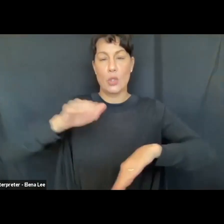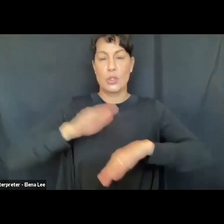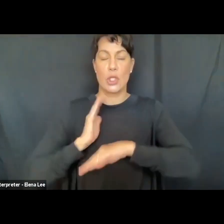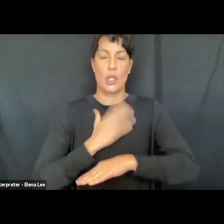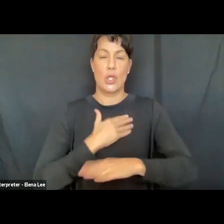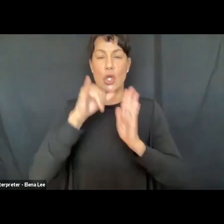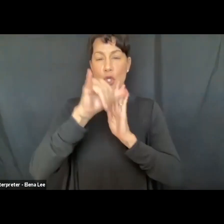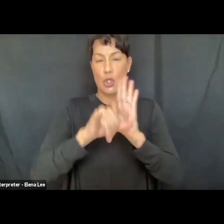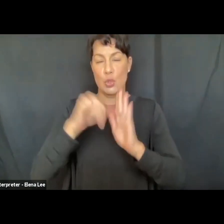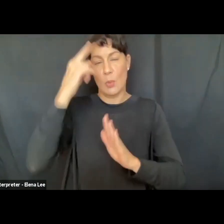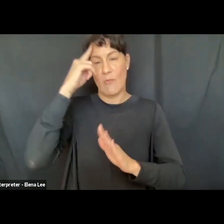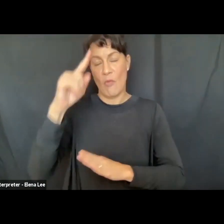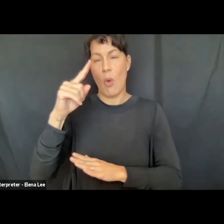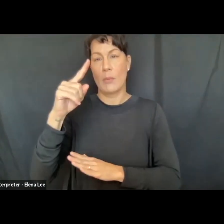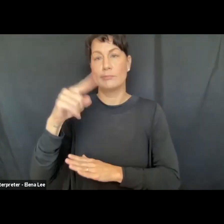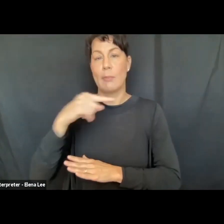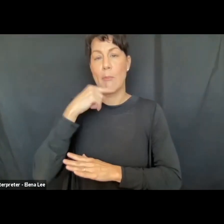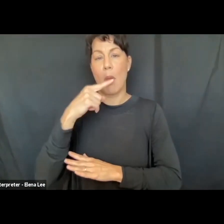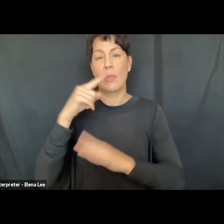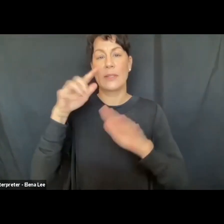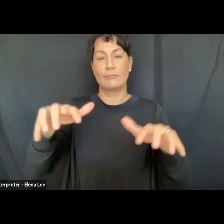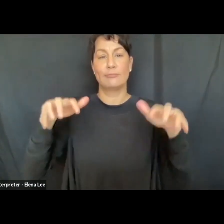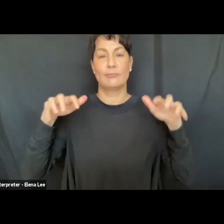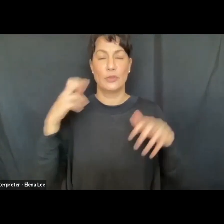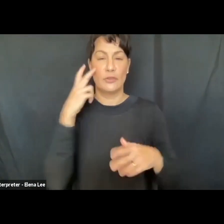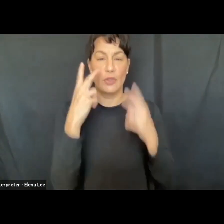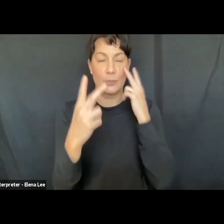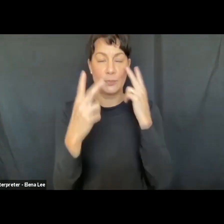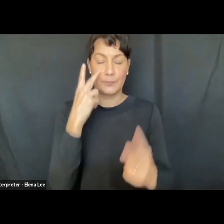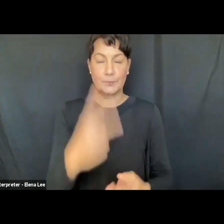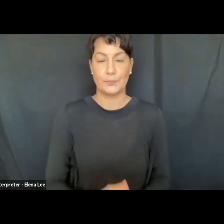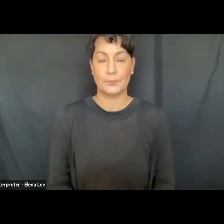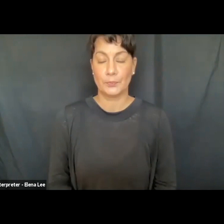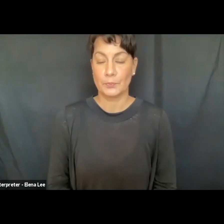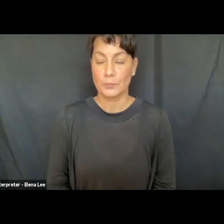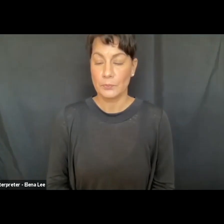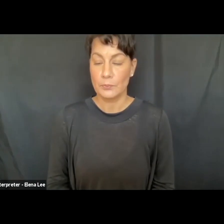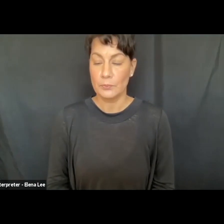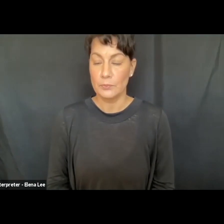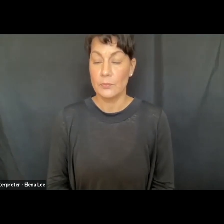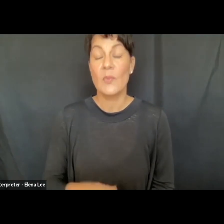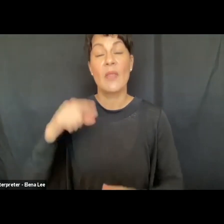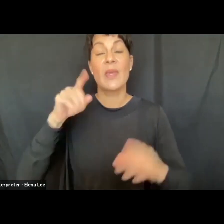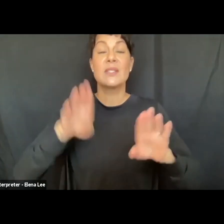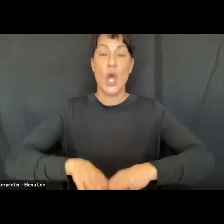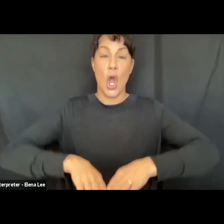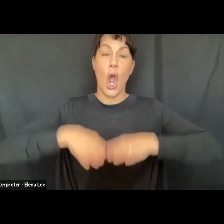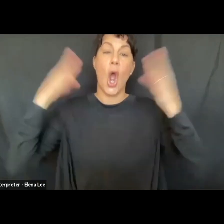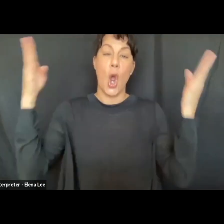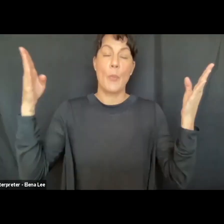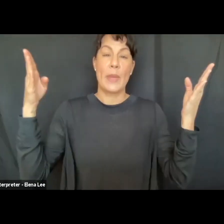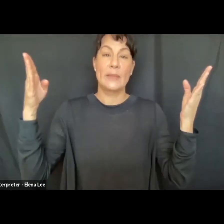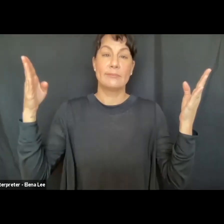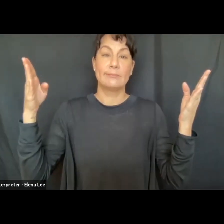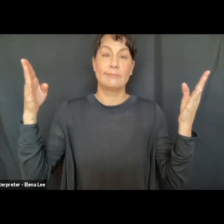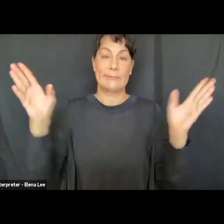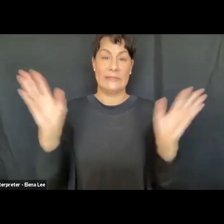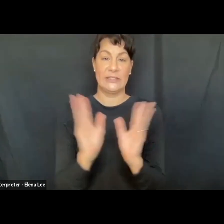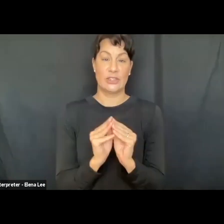for public viewing. Finally, this is an open session. So, please be aware that members of the press